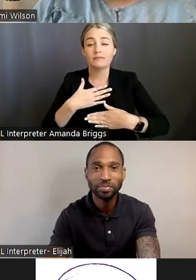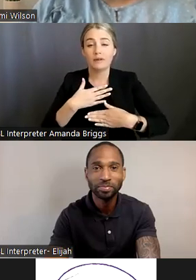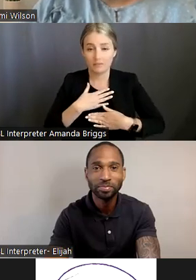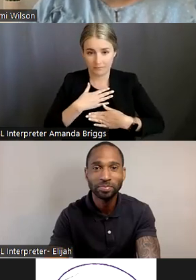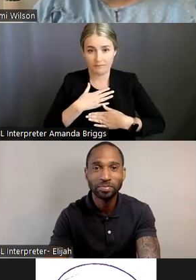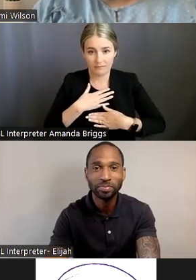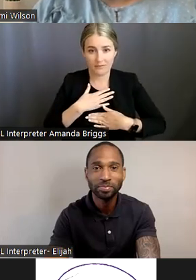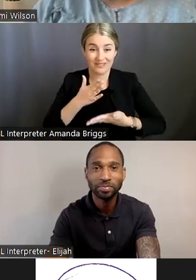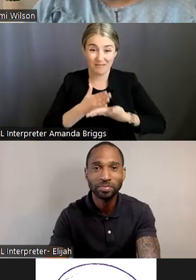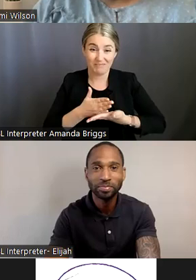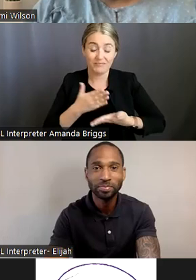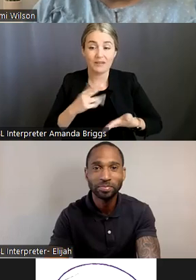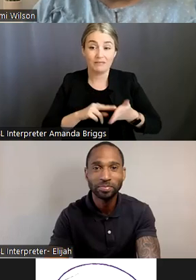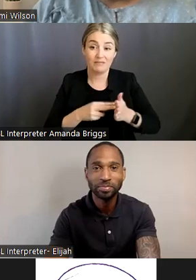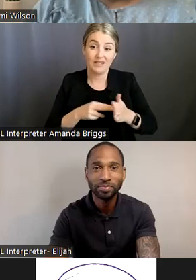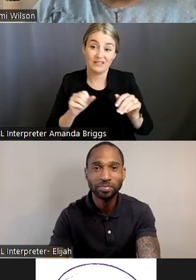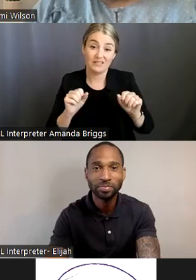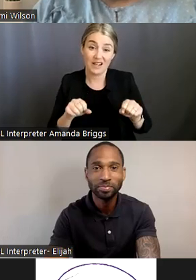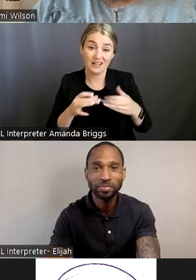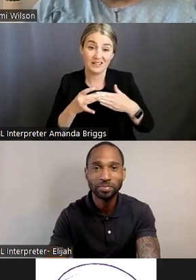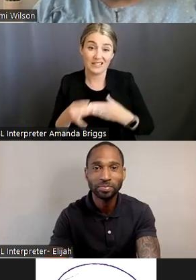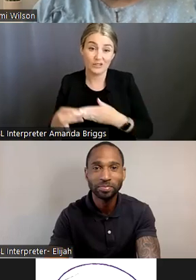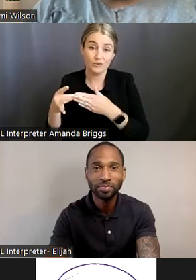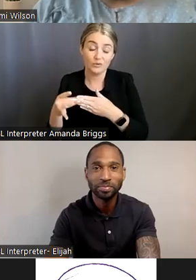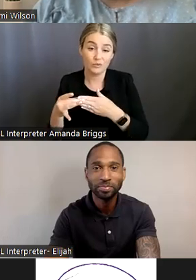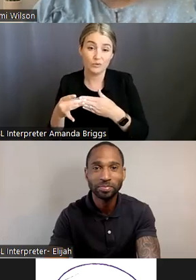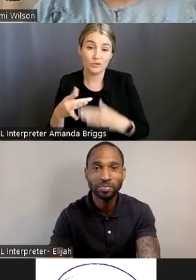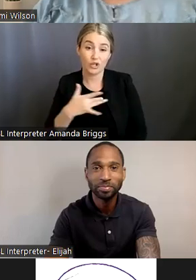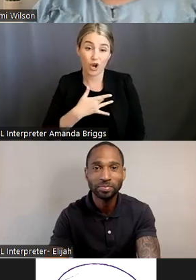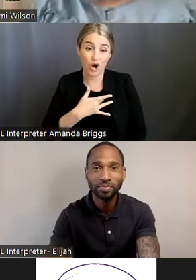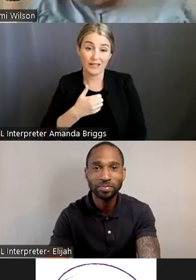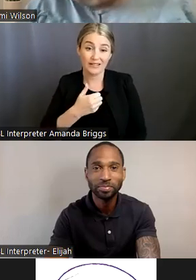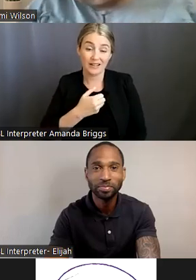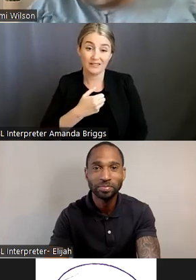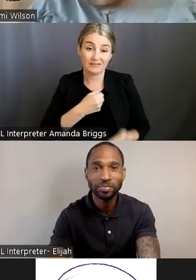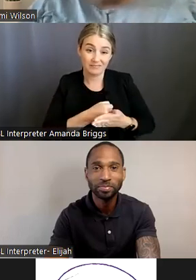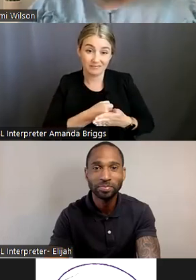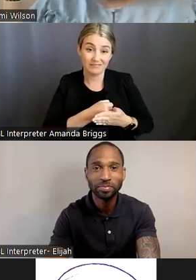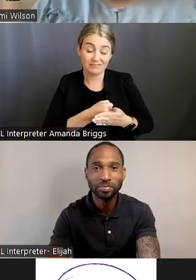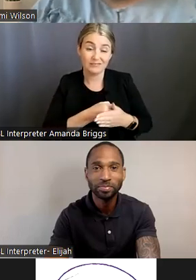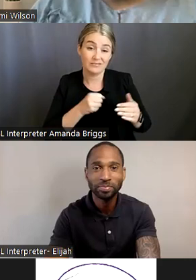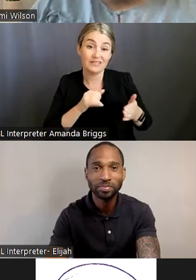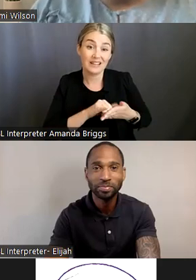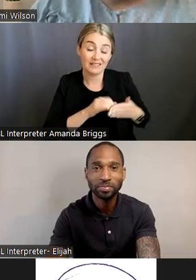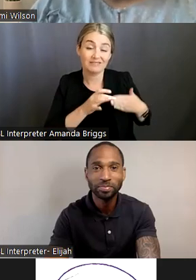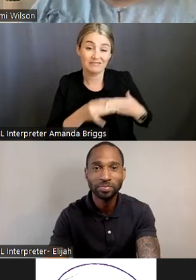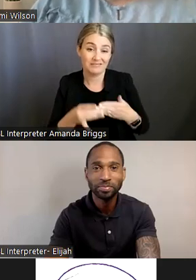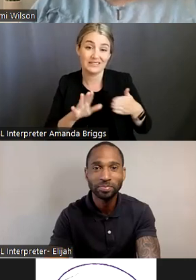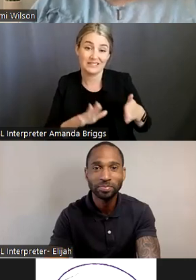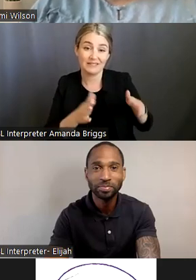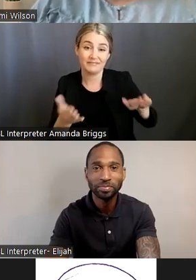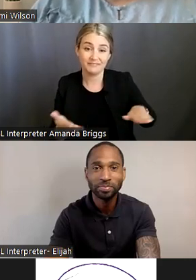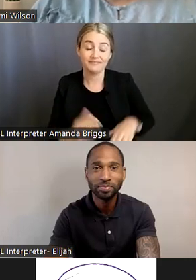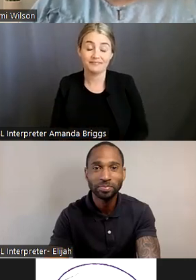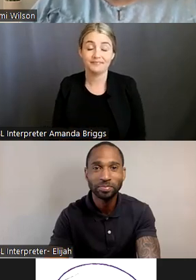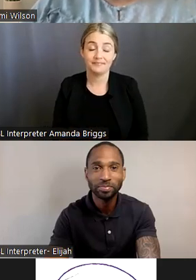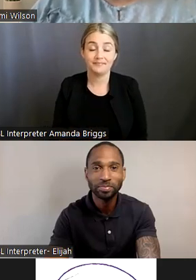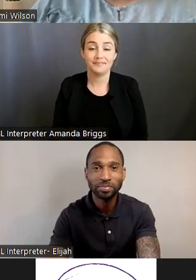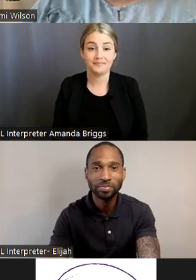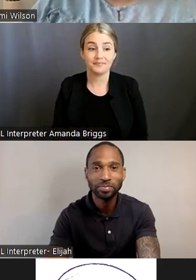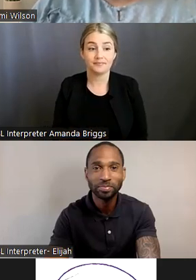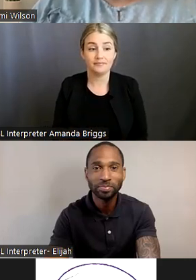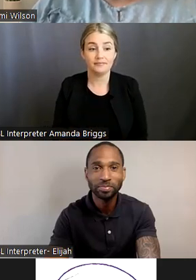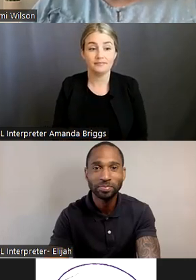could ultimately lead to cardiac arrest, which could lead to death. Here it also talks about